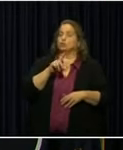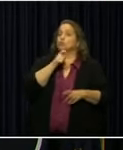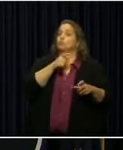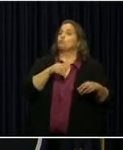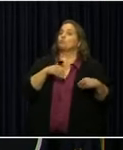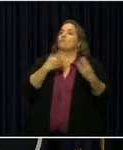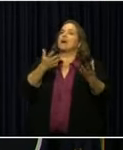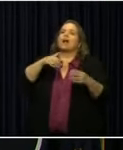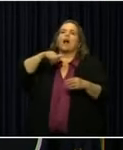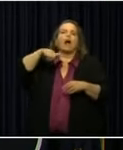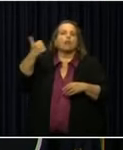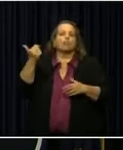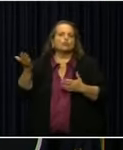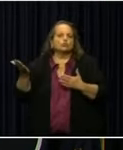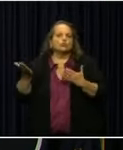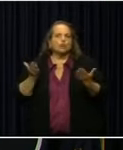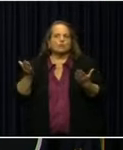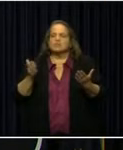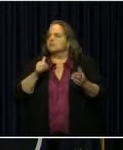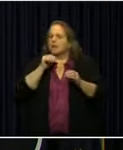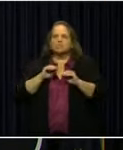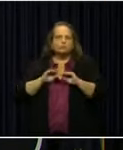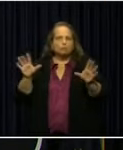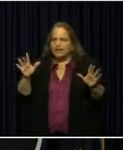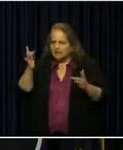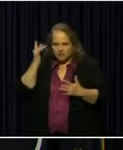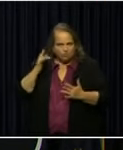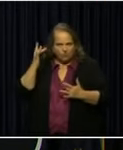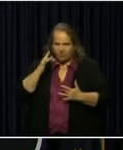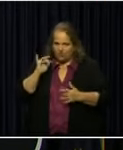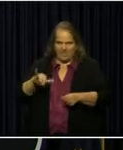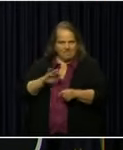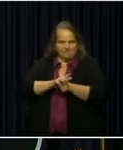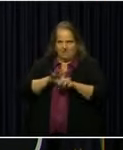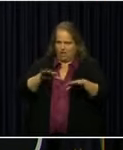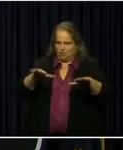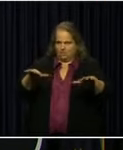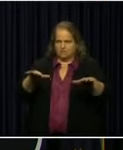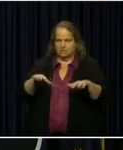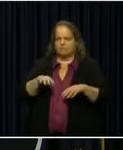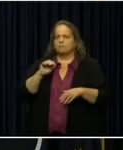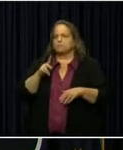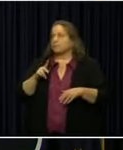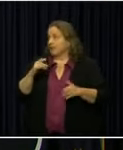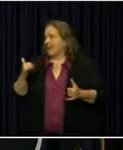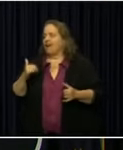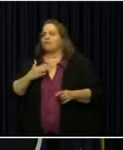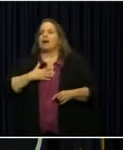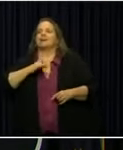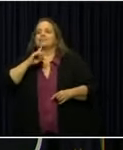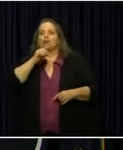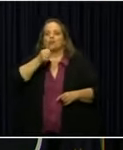AND LOOK TO THE LEFT. TESTING AND CONTACT TRACING.